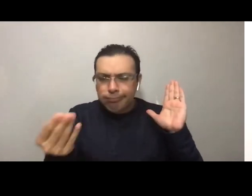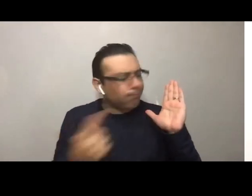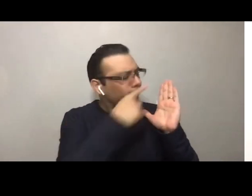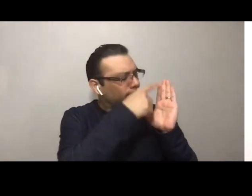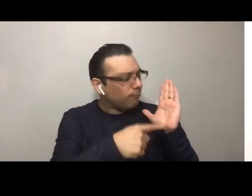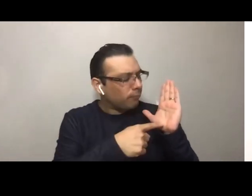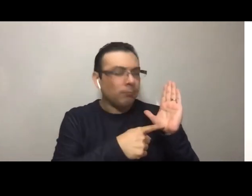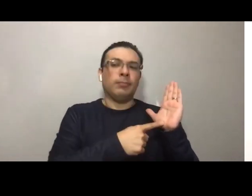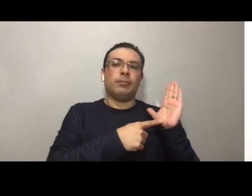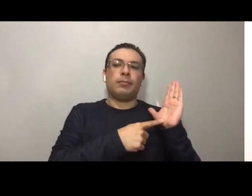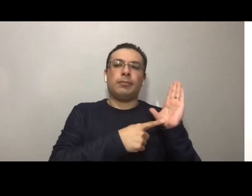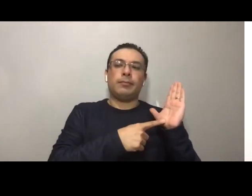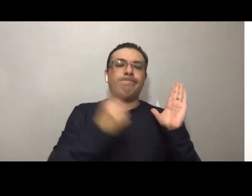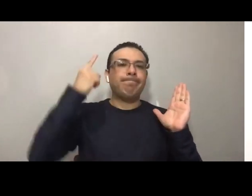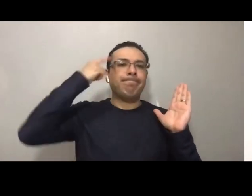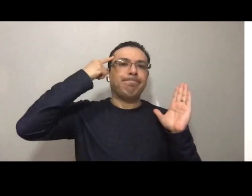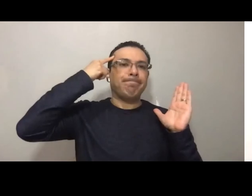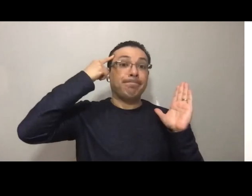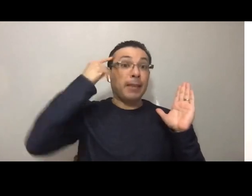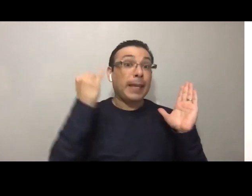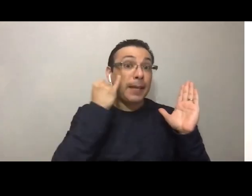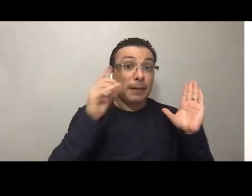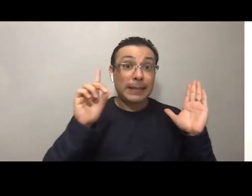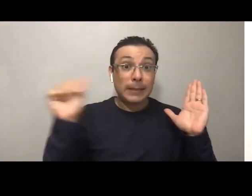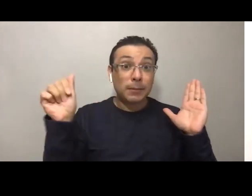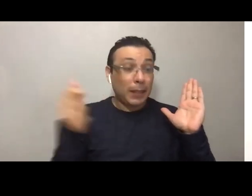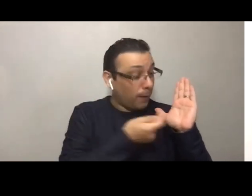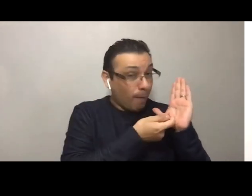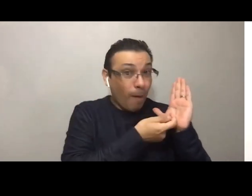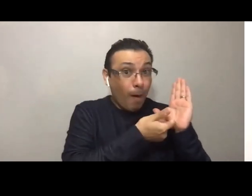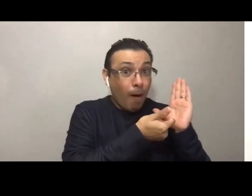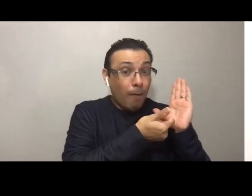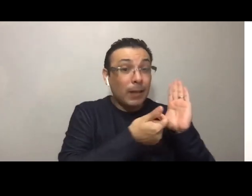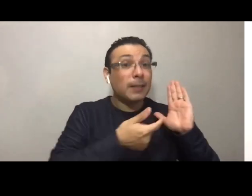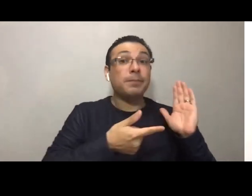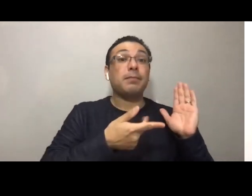leave disability out of your reimagining for a just and inclusive future,